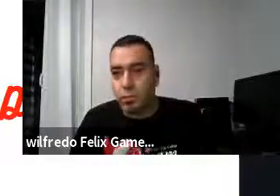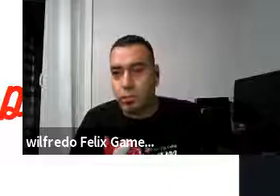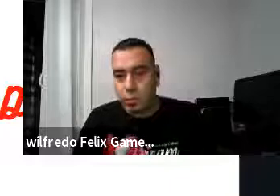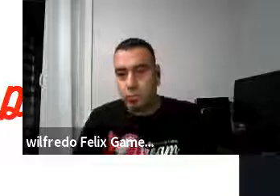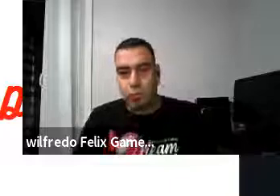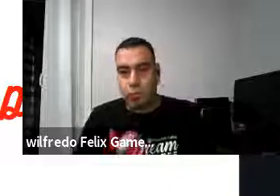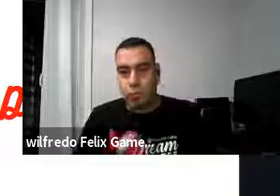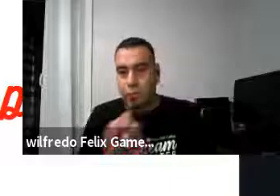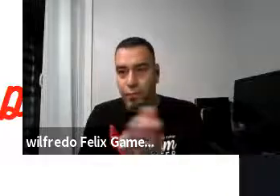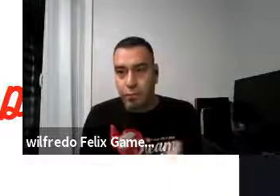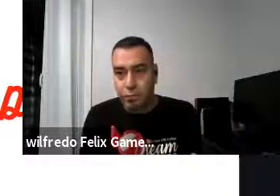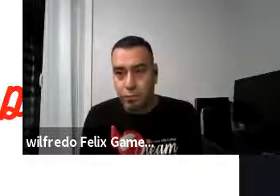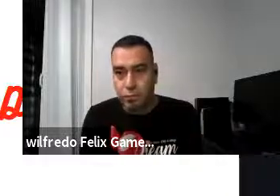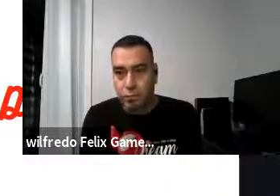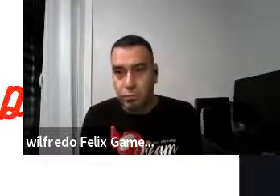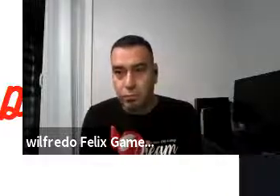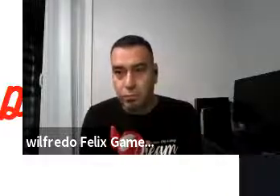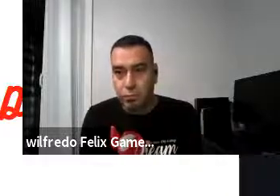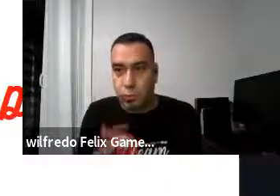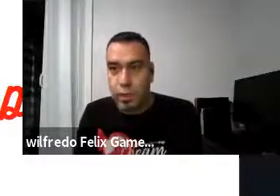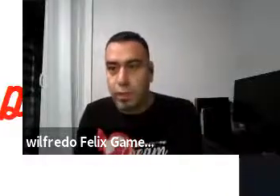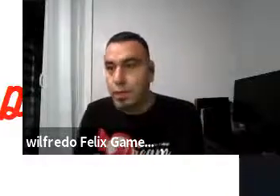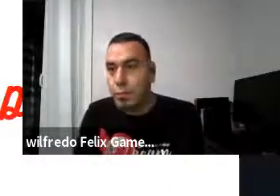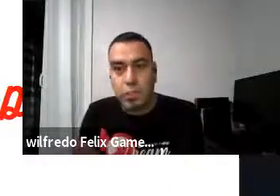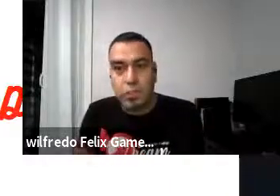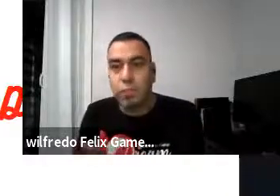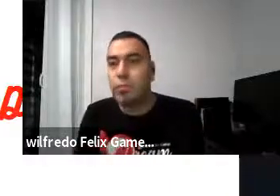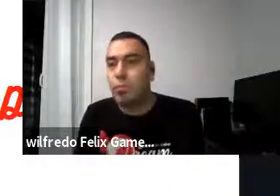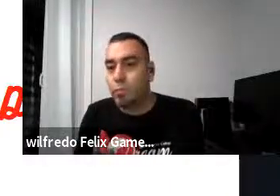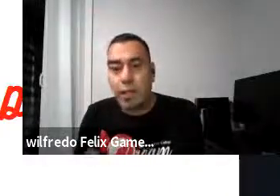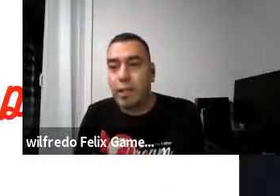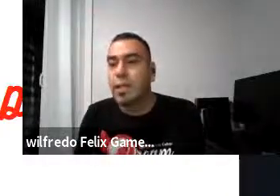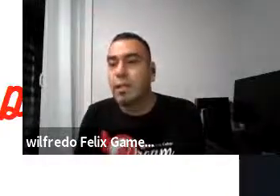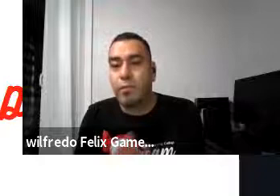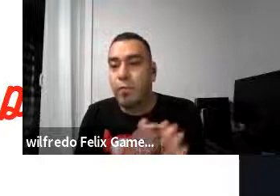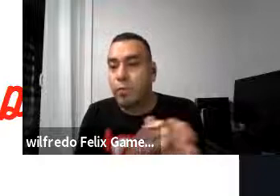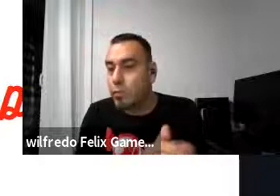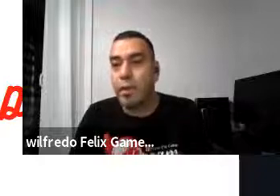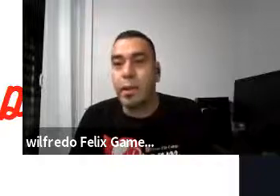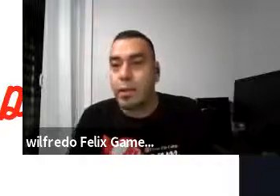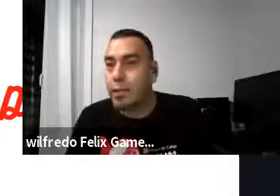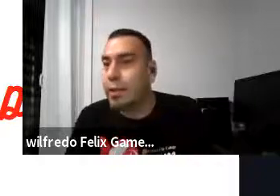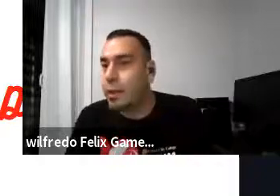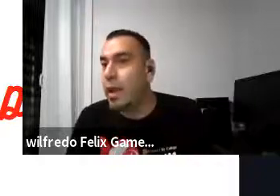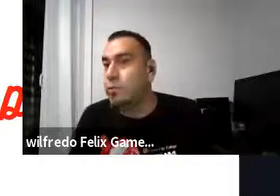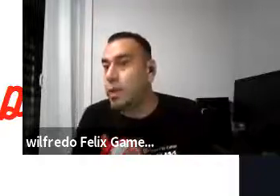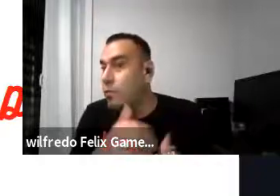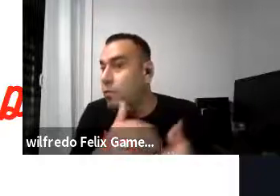when you see students who go from the fields to school, they become civil, most likely is going to be from agreement, they actually